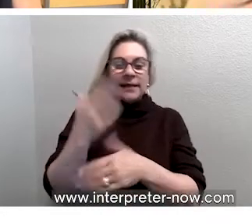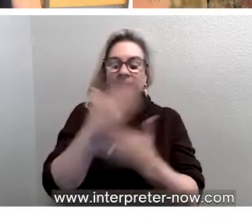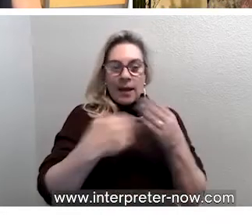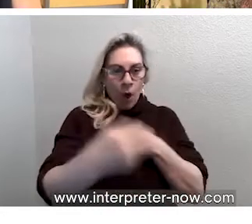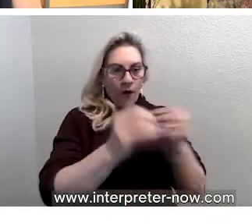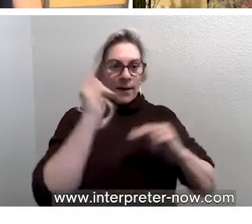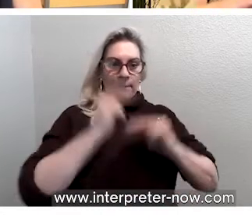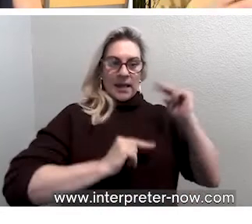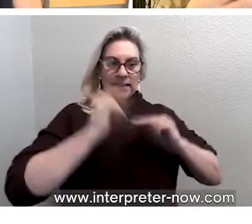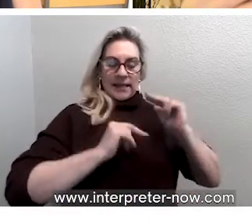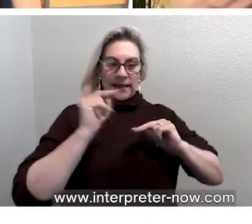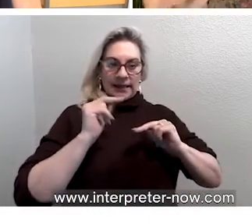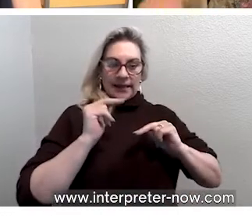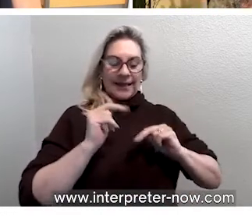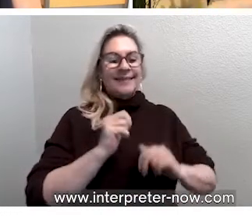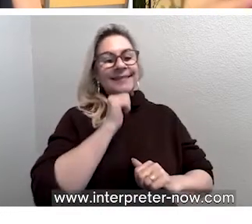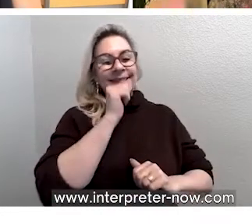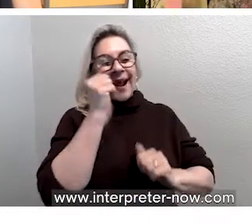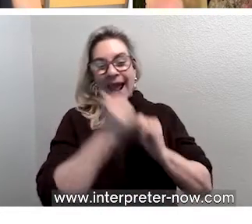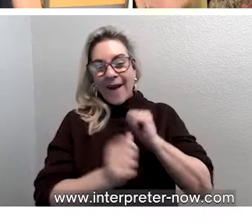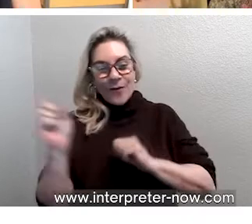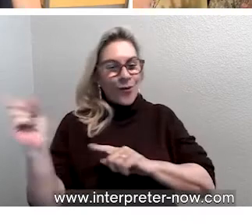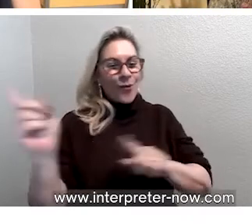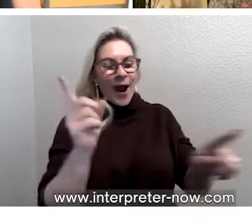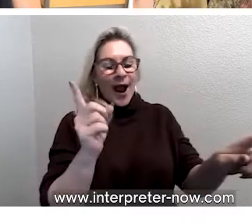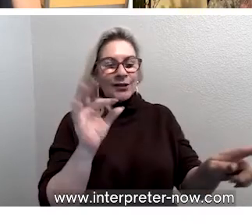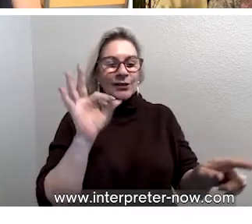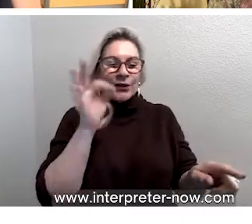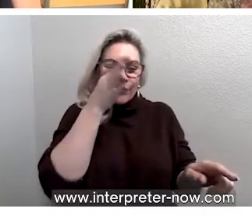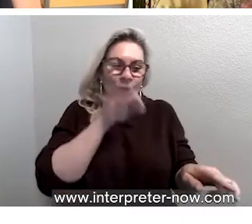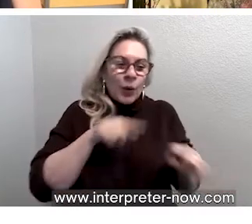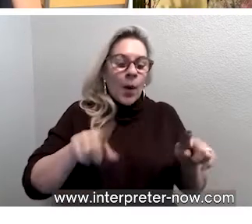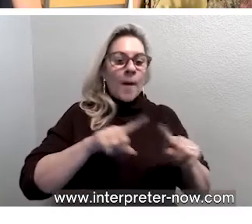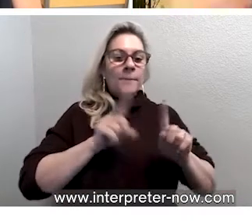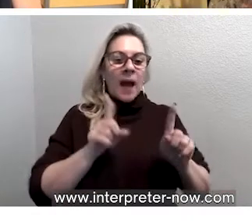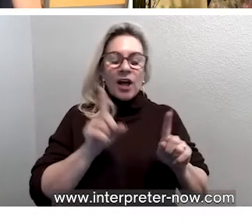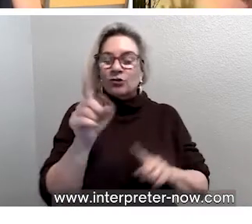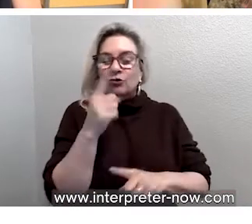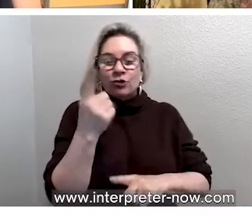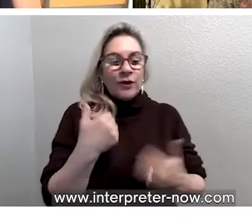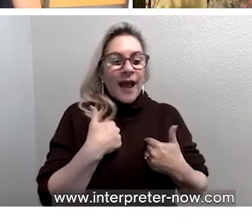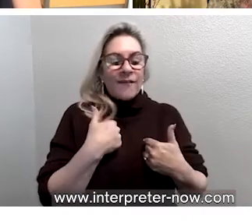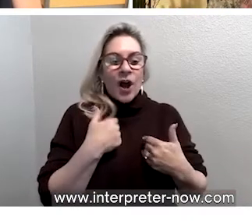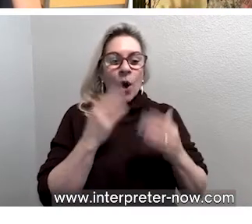It's not super common, but just having a small, quiet, clean room that any person on your